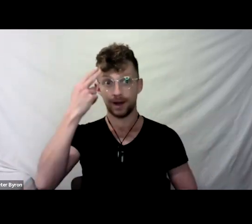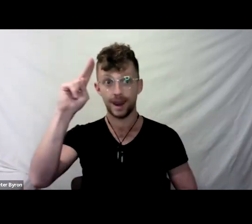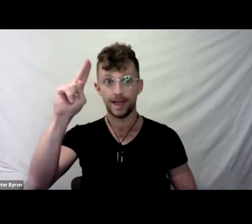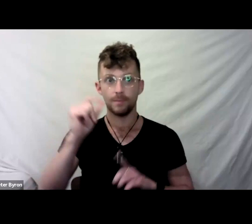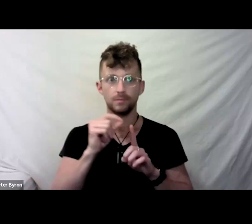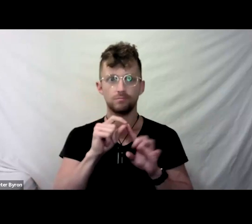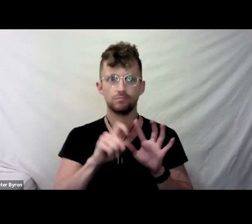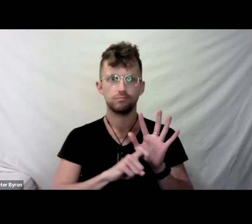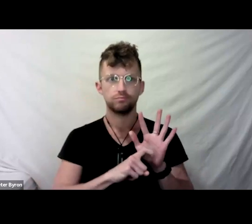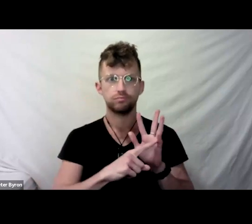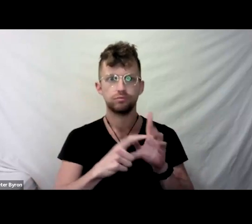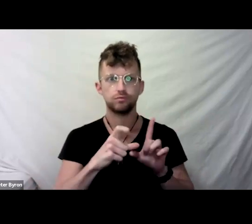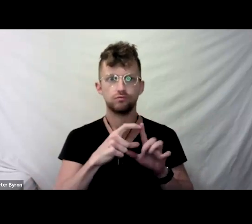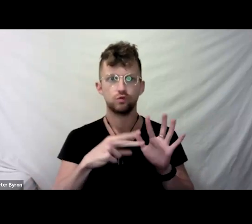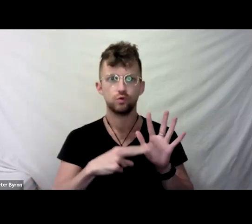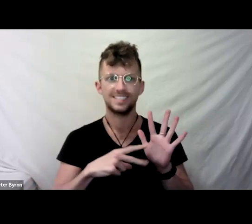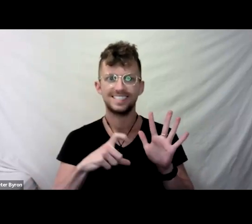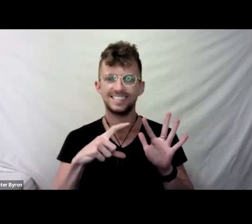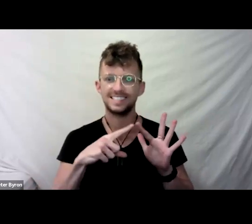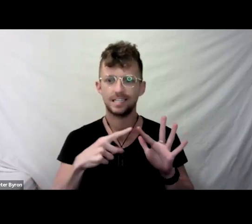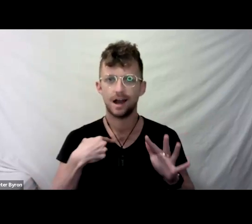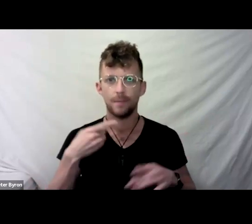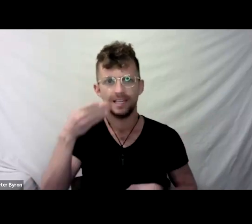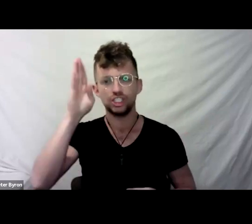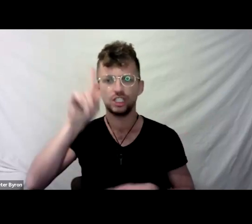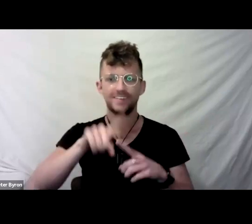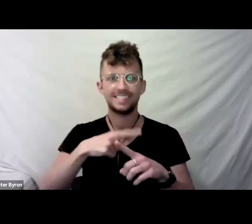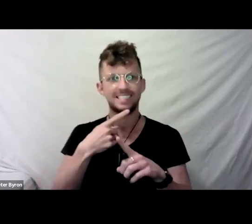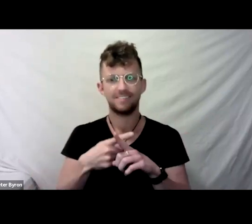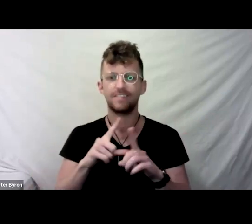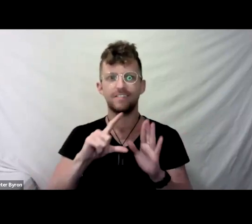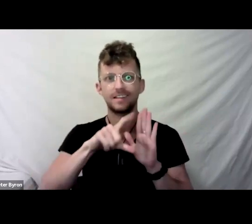of the Disabled Persons Assembly of New Zealand and I’ll be your facilitator tonight.